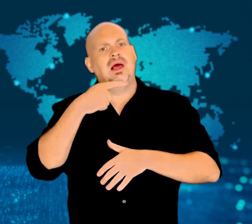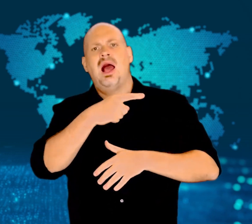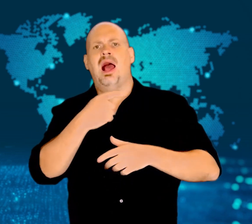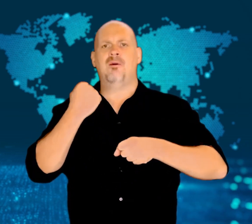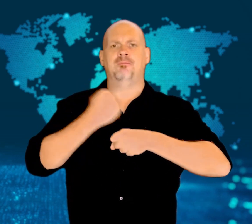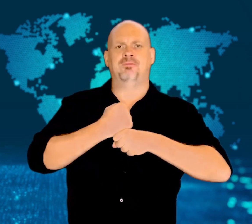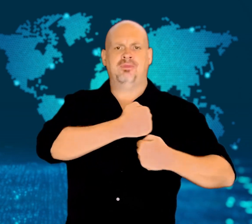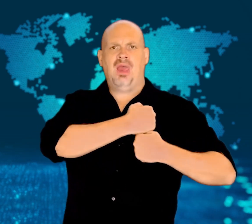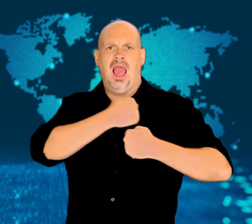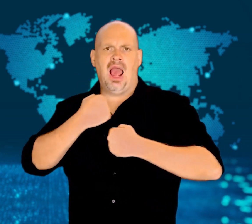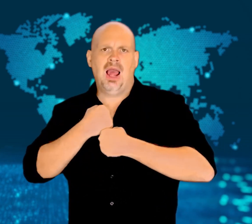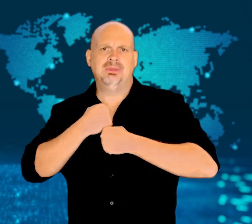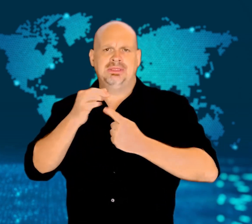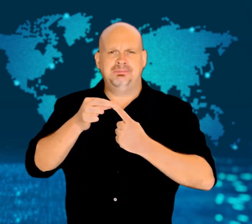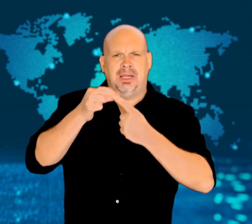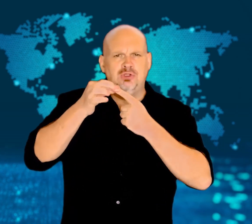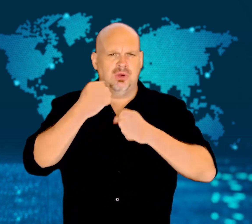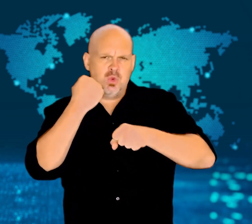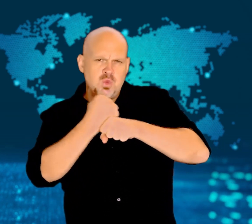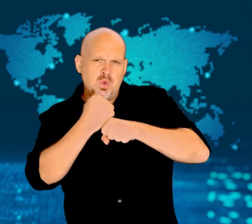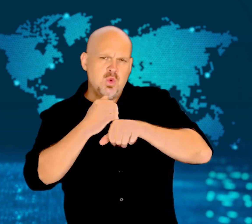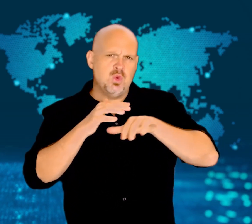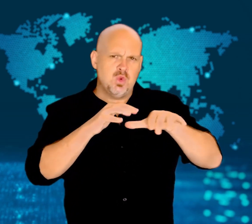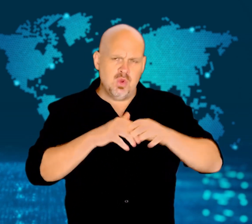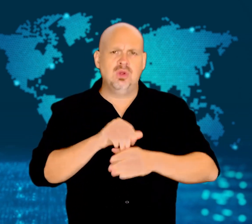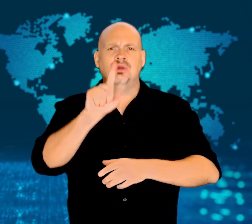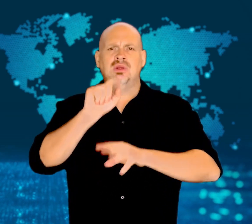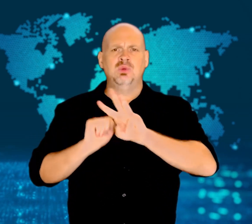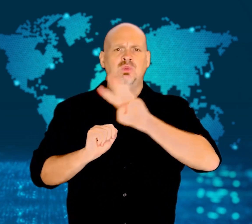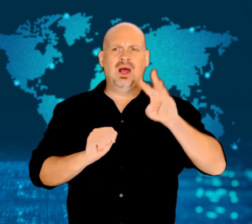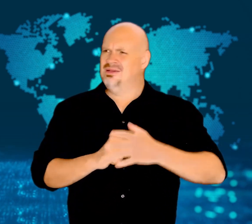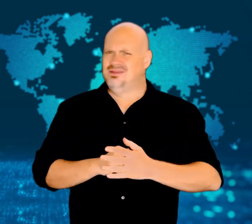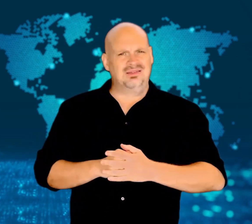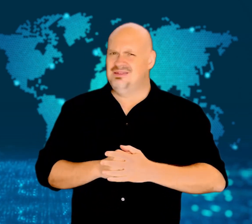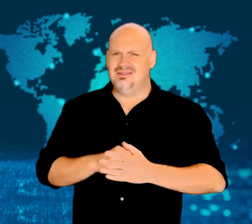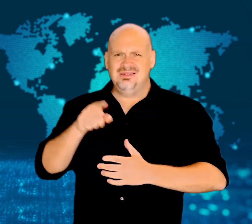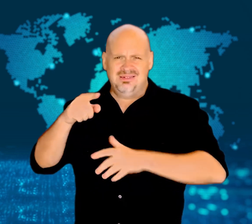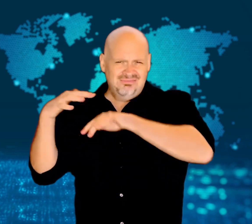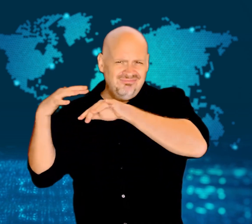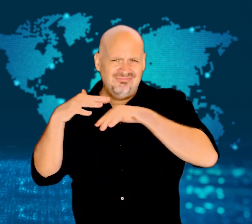In response, Western countries have